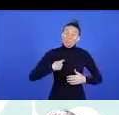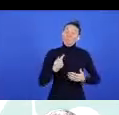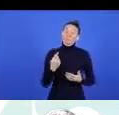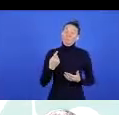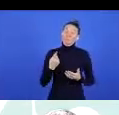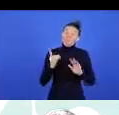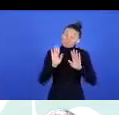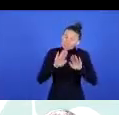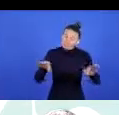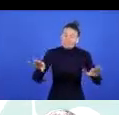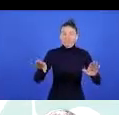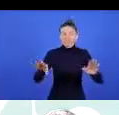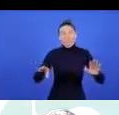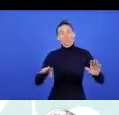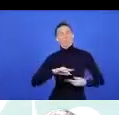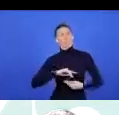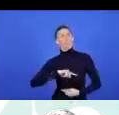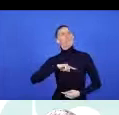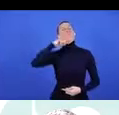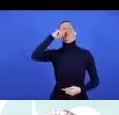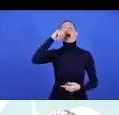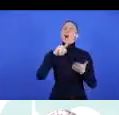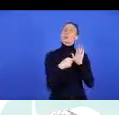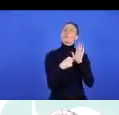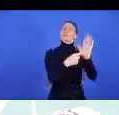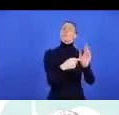I found really great friends. I encourage you all to proudly